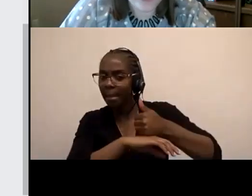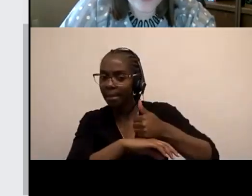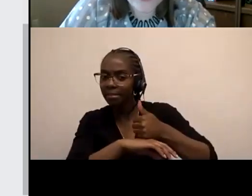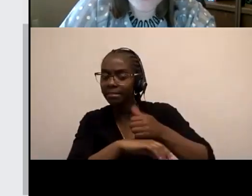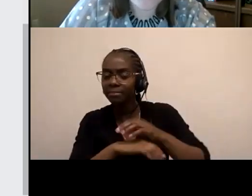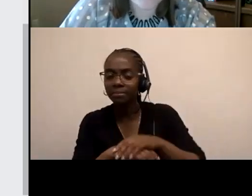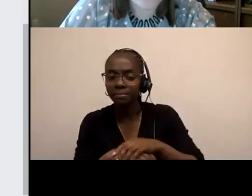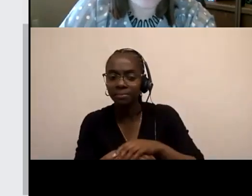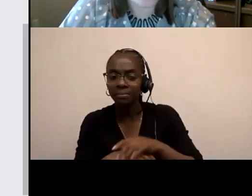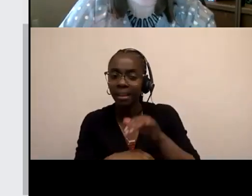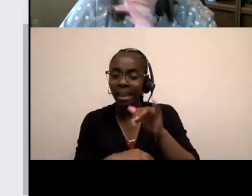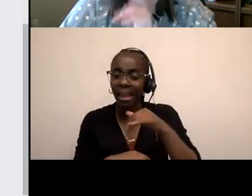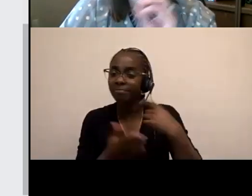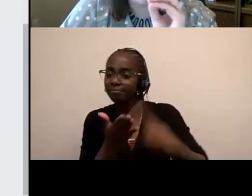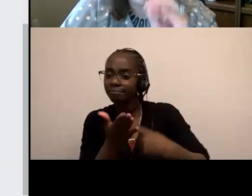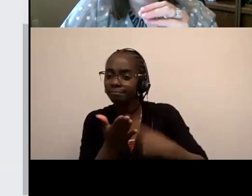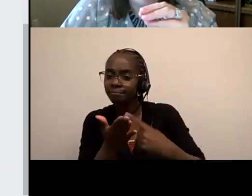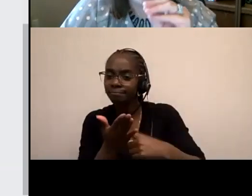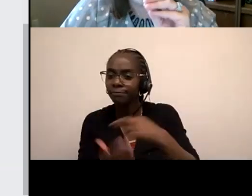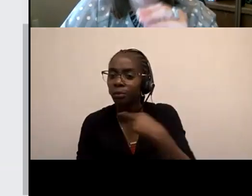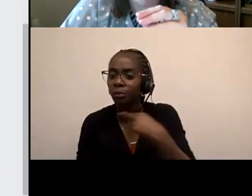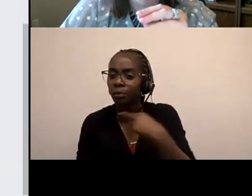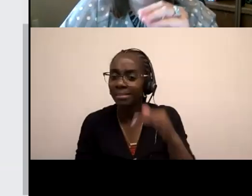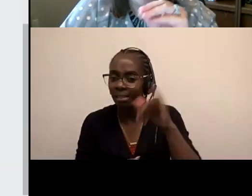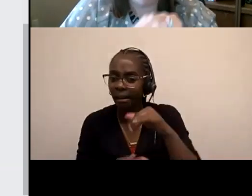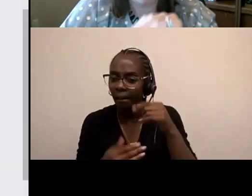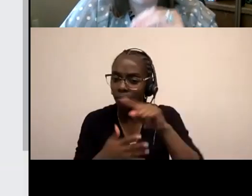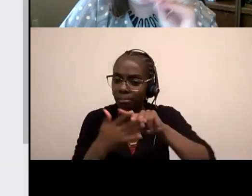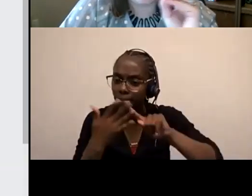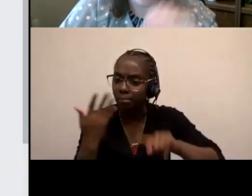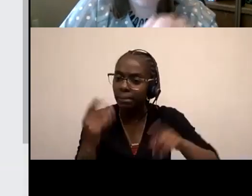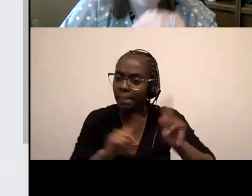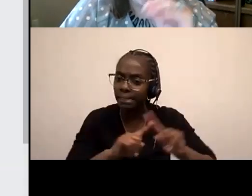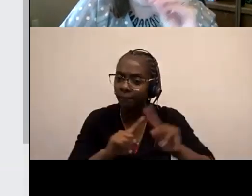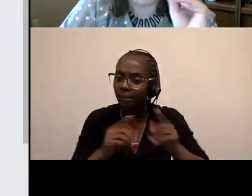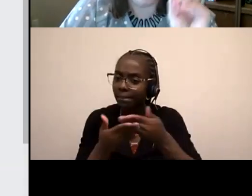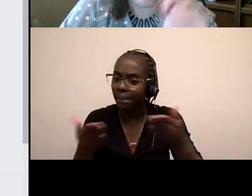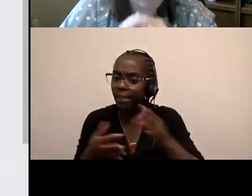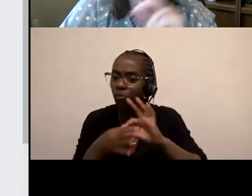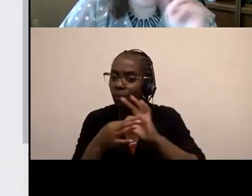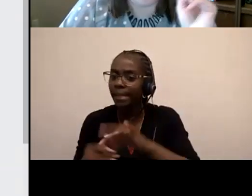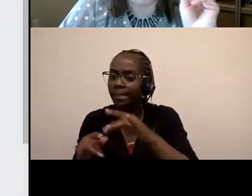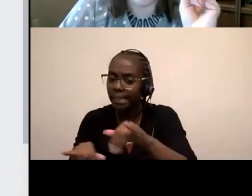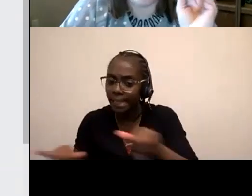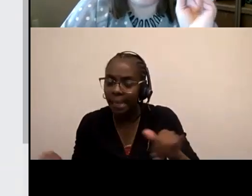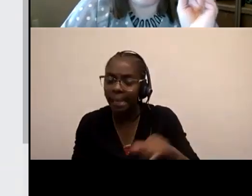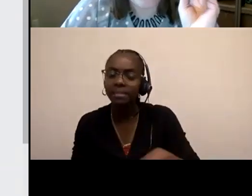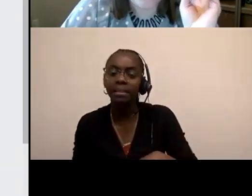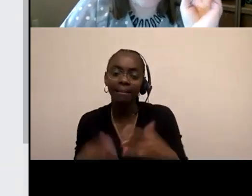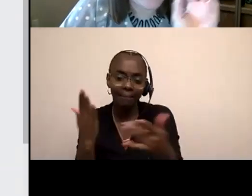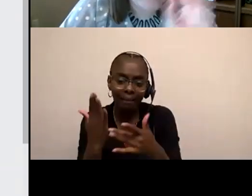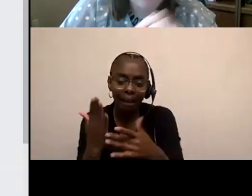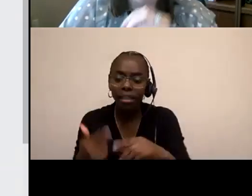THE EMOTIONAL CONSEQUENCES OF SELFIES ALL KINDS OF THINGS THAT ARE RELATED TO KIDS TECHNOLOGY, BULLYING, INDEPENDENCE